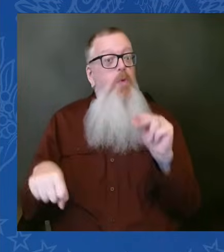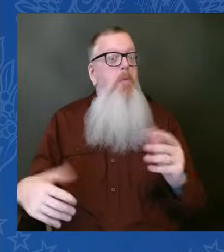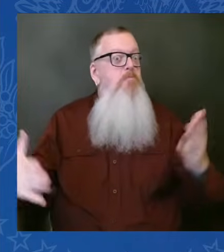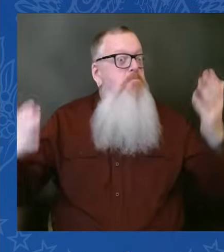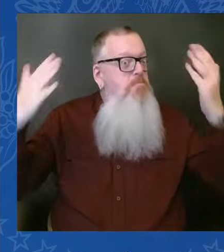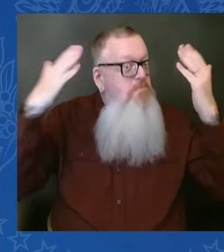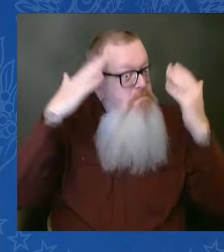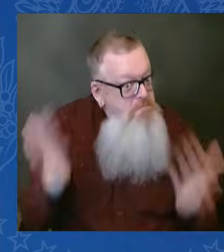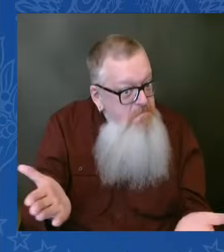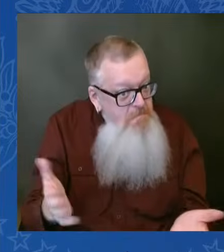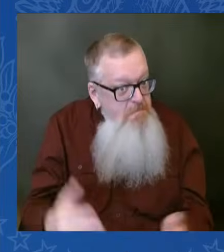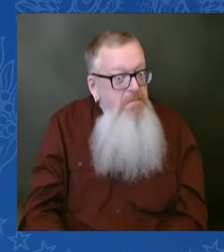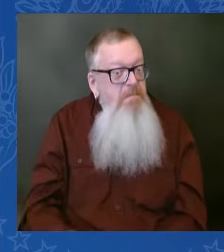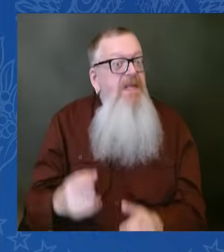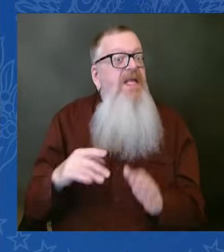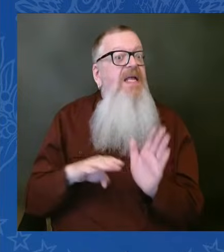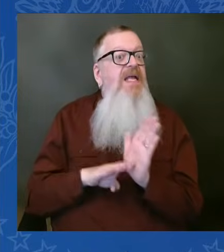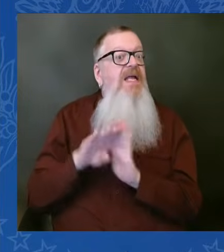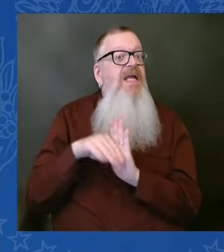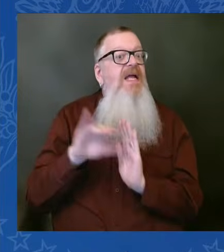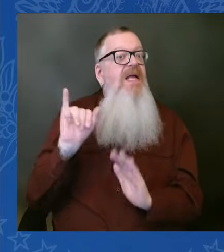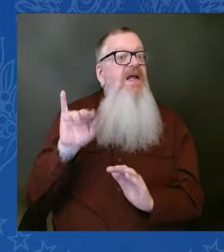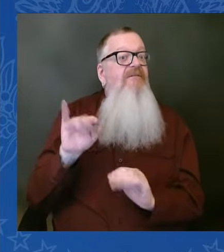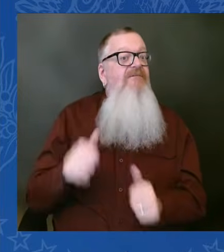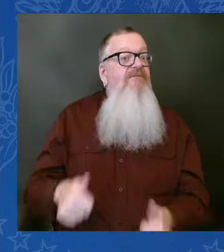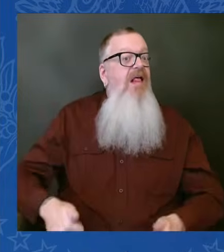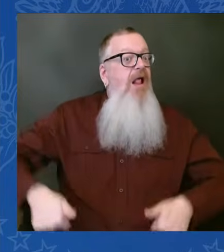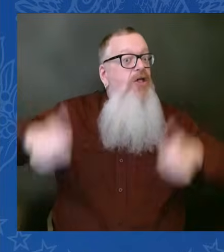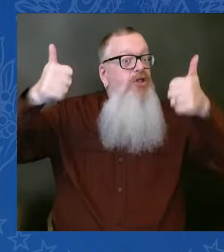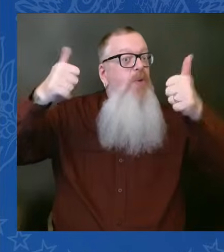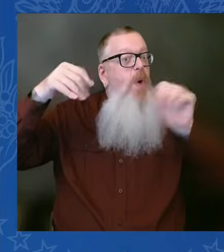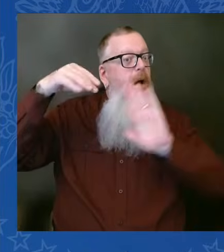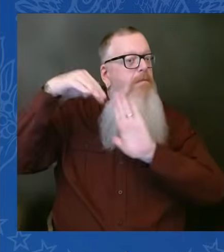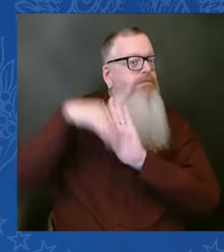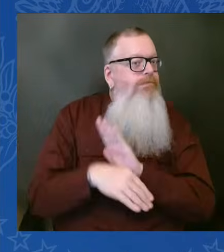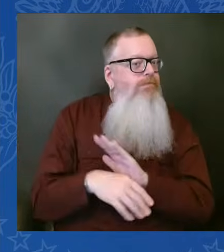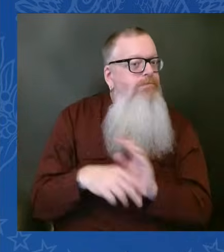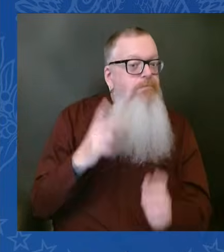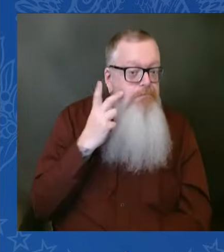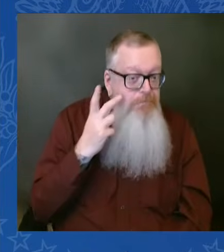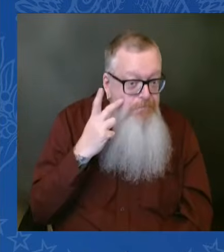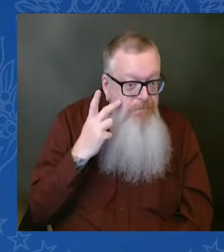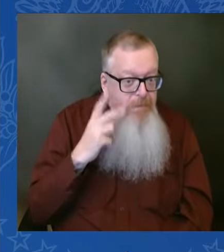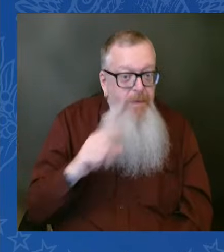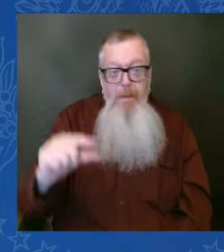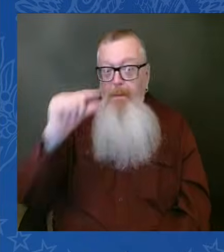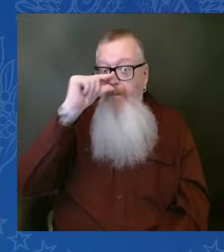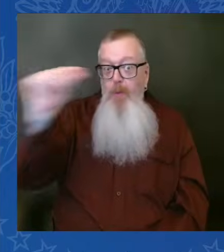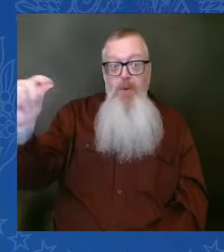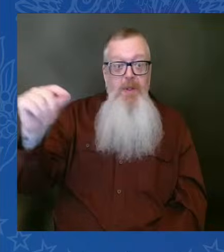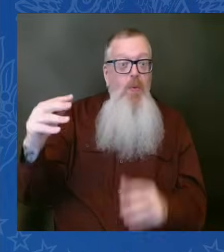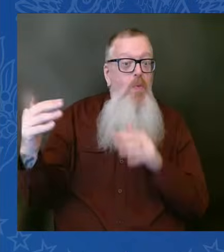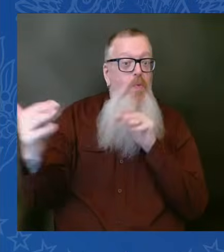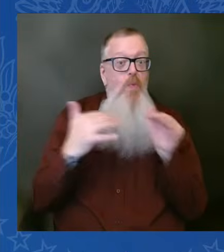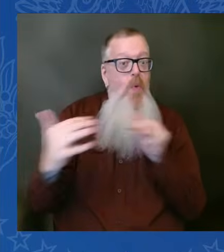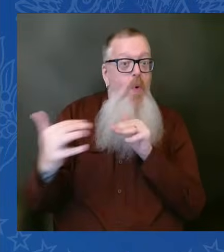We’re battling through worldwide effects of the pandemic, Putin’s war in Ukraine, and the supply chain disruptions. I’m leaving the next president with an inflation rate